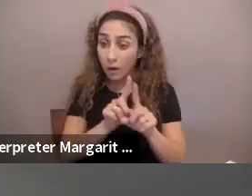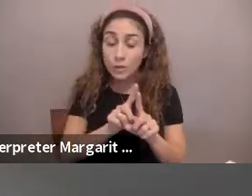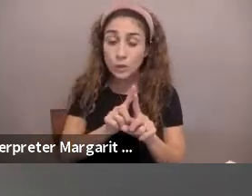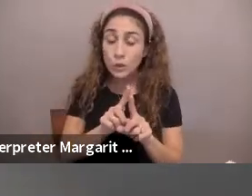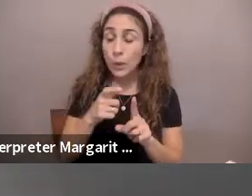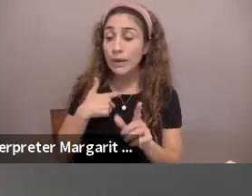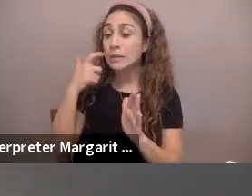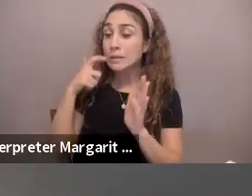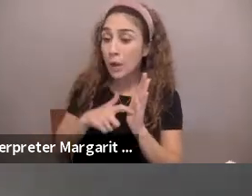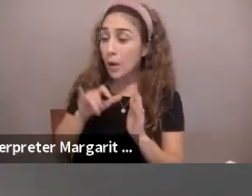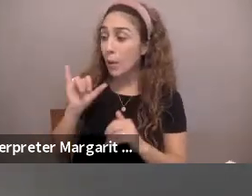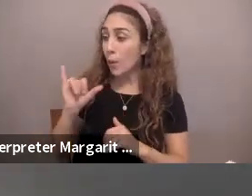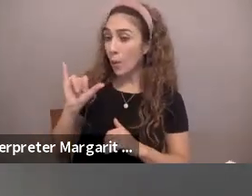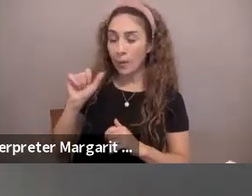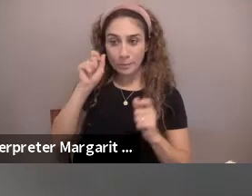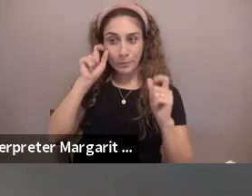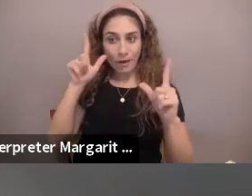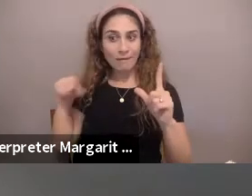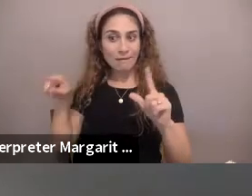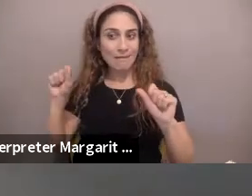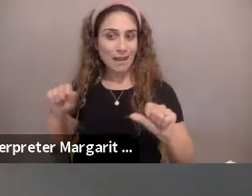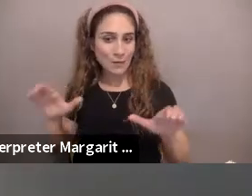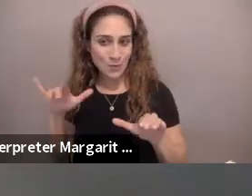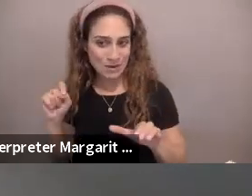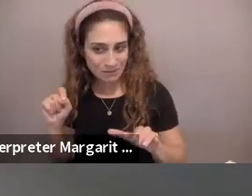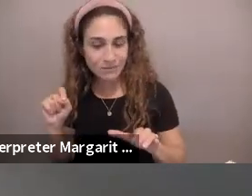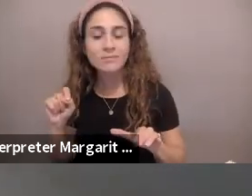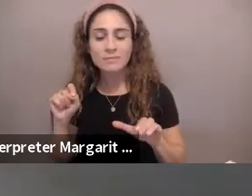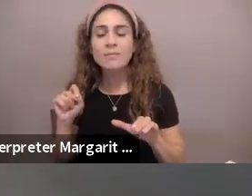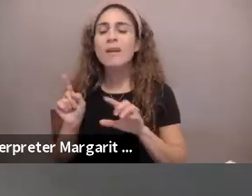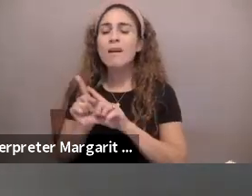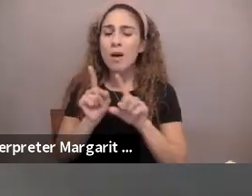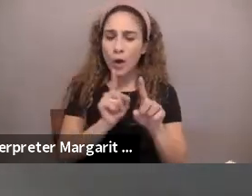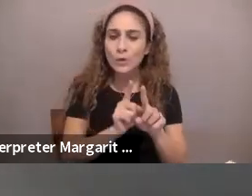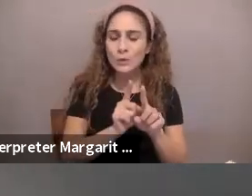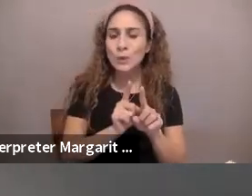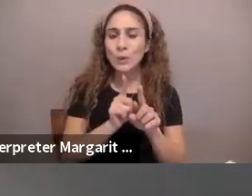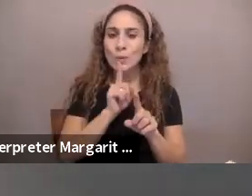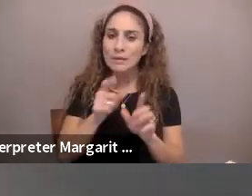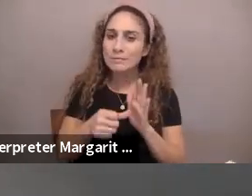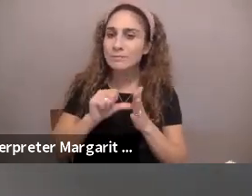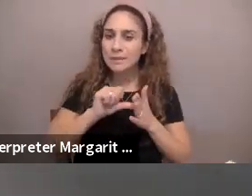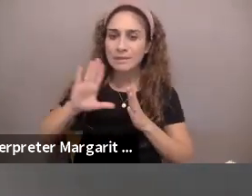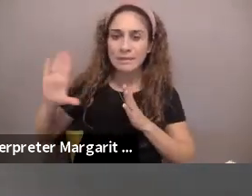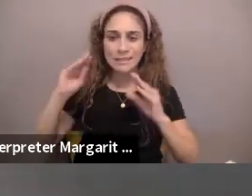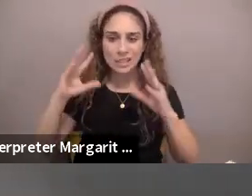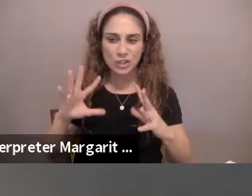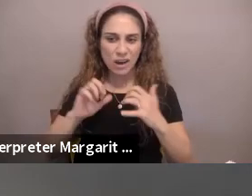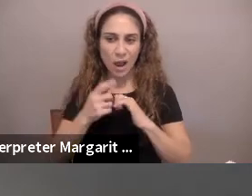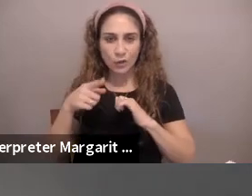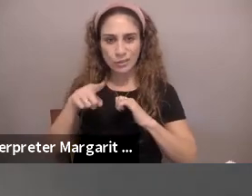I have seen the incredible work that his teacher has put in. And the amazing way that she can tailor the lessons to fit the various needs of children in his class.